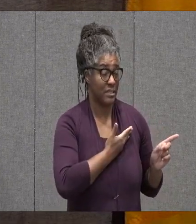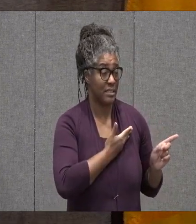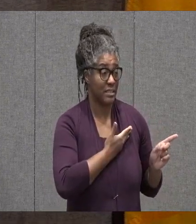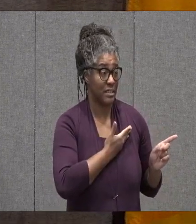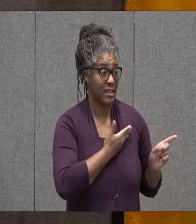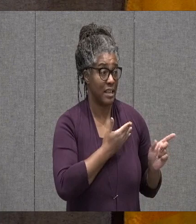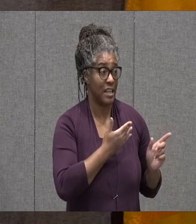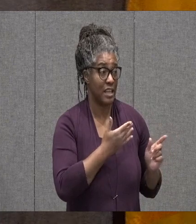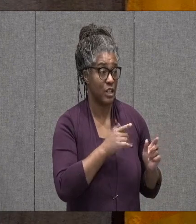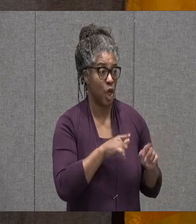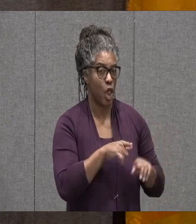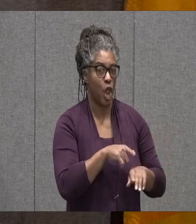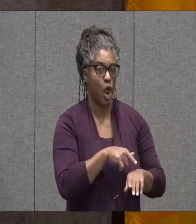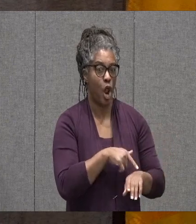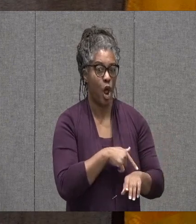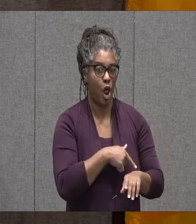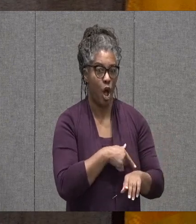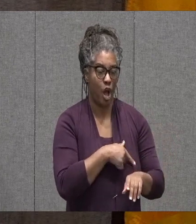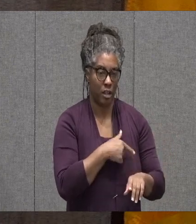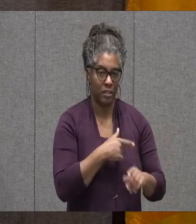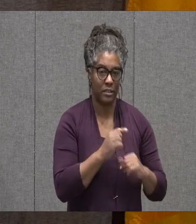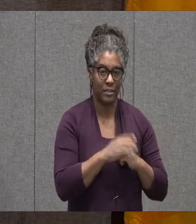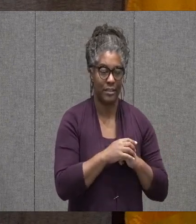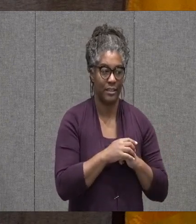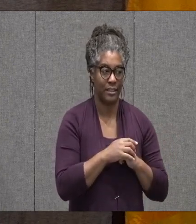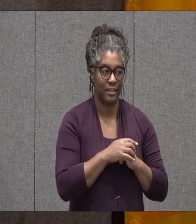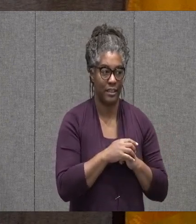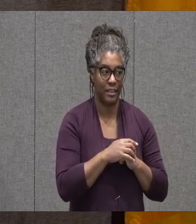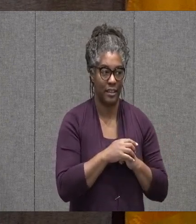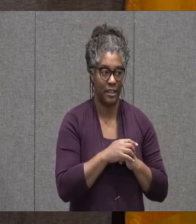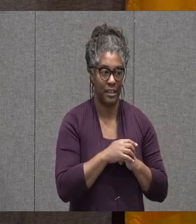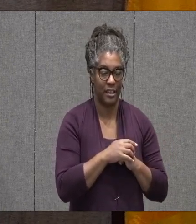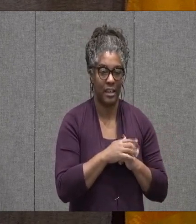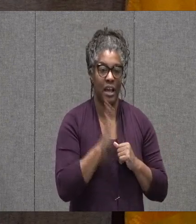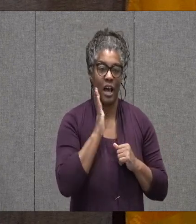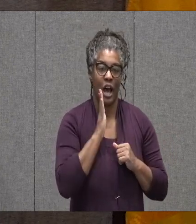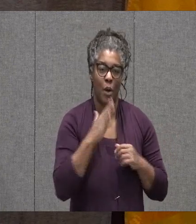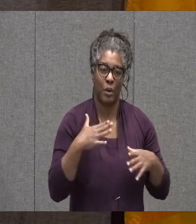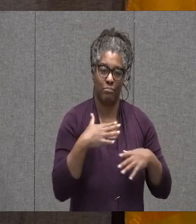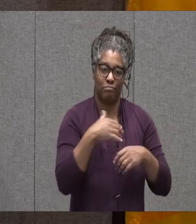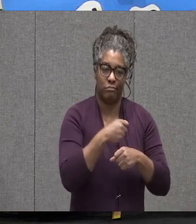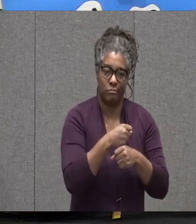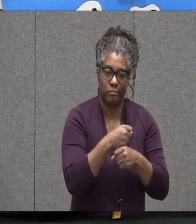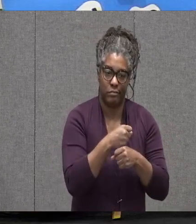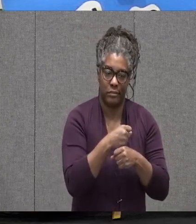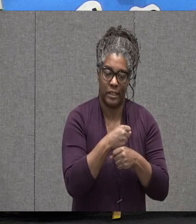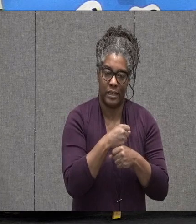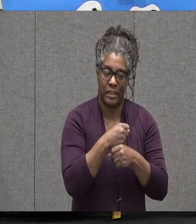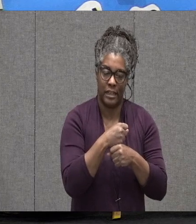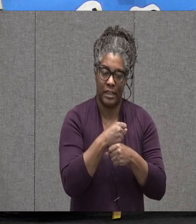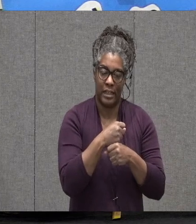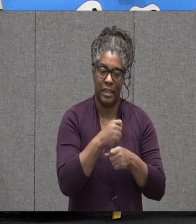I'm gonna say earning money that comes from doing a job. I'm gonna shorten this part.